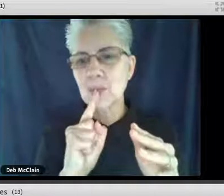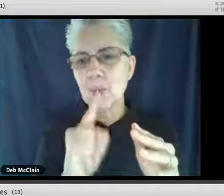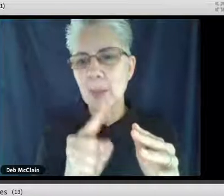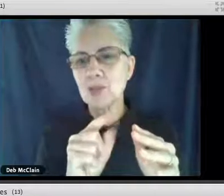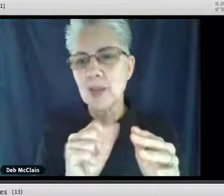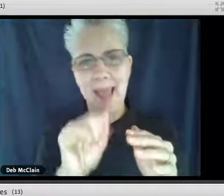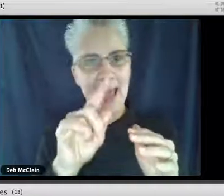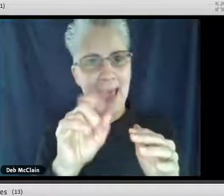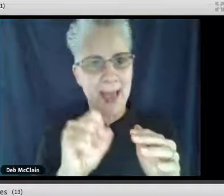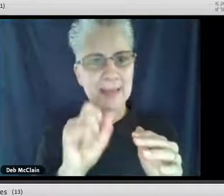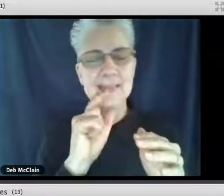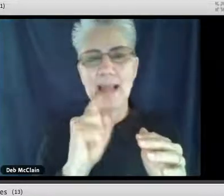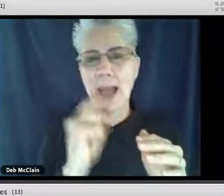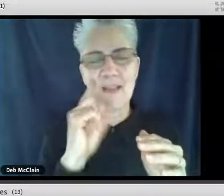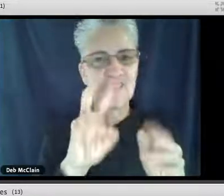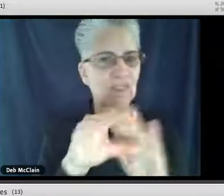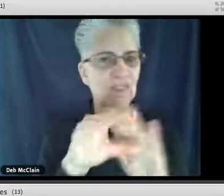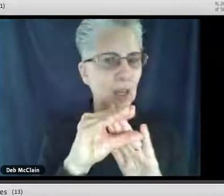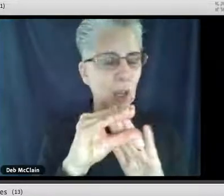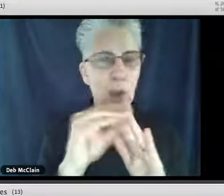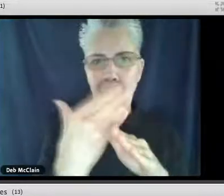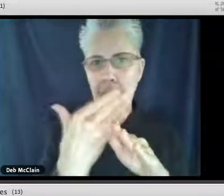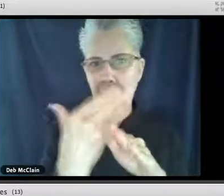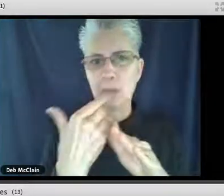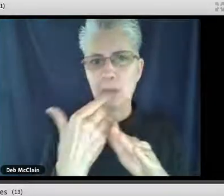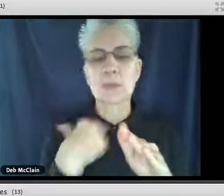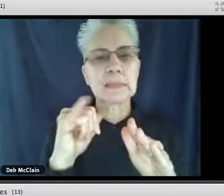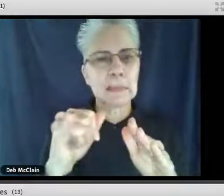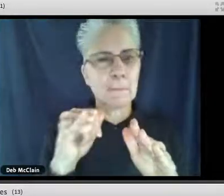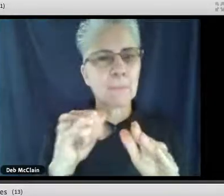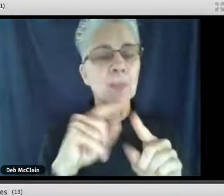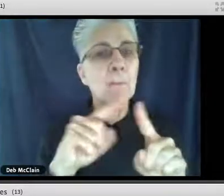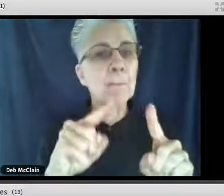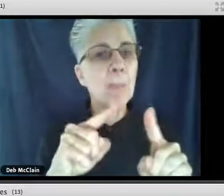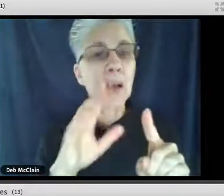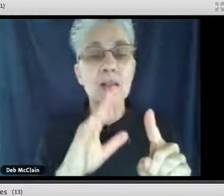That drives me crazy. But they're never going to come back, right?